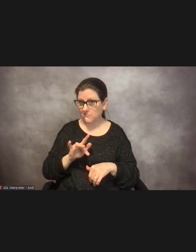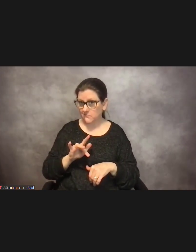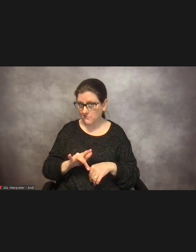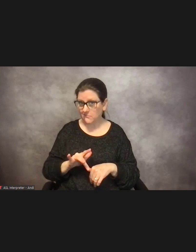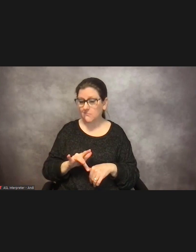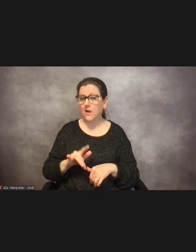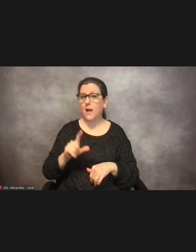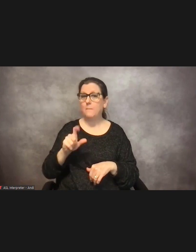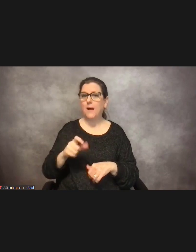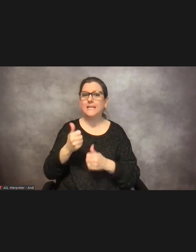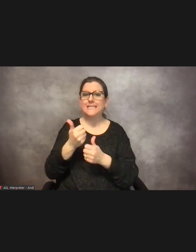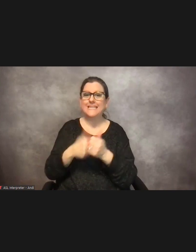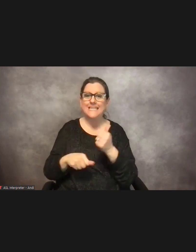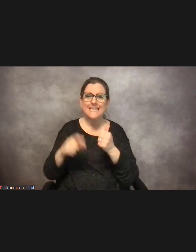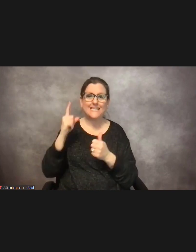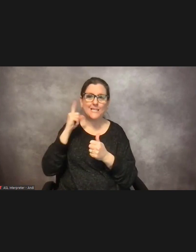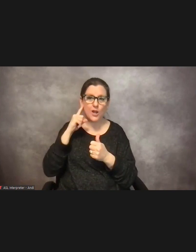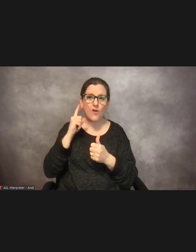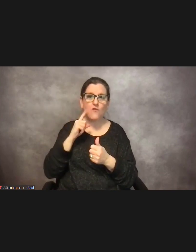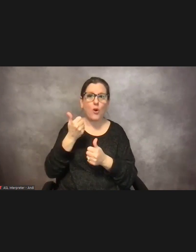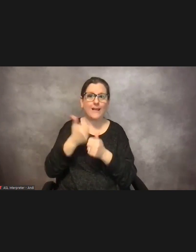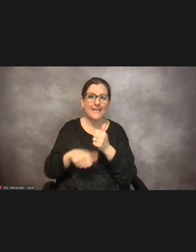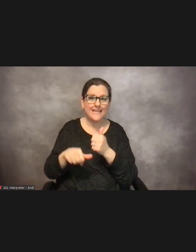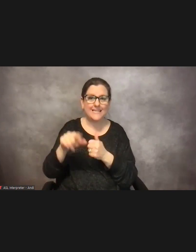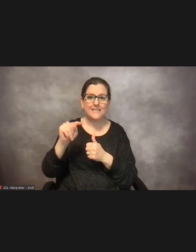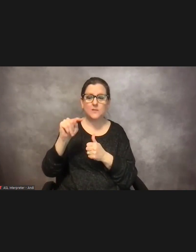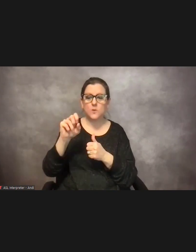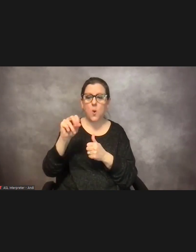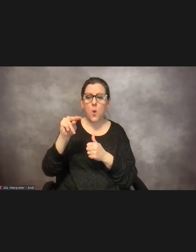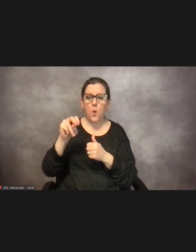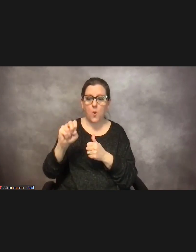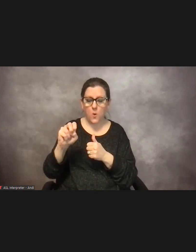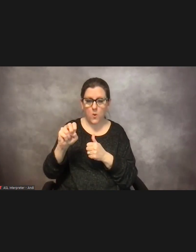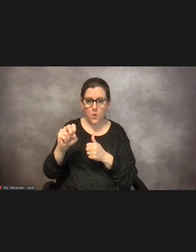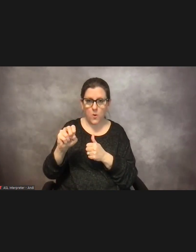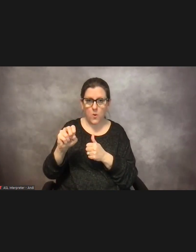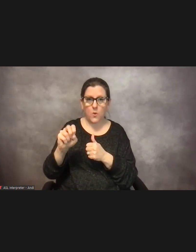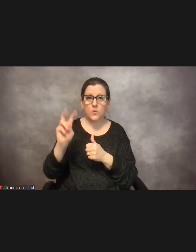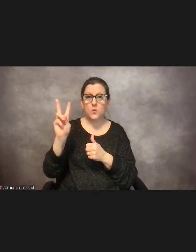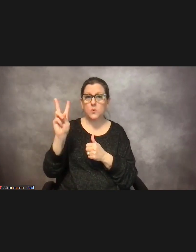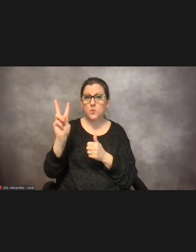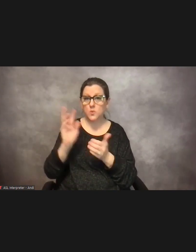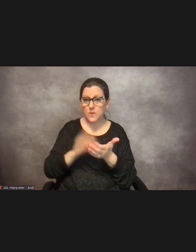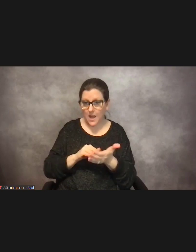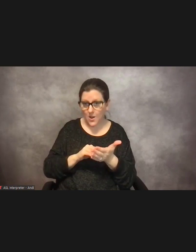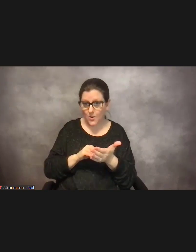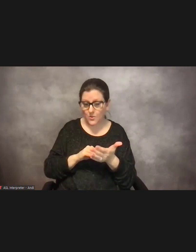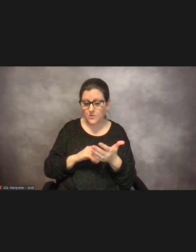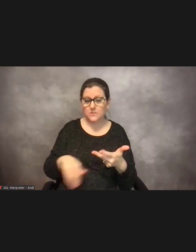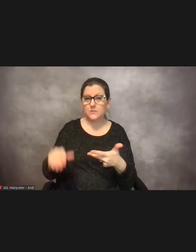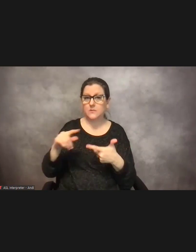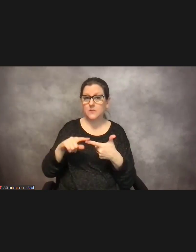be done on each ear, at each tone.